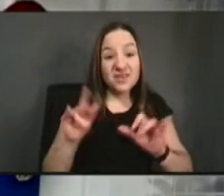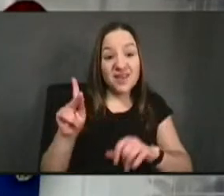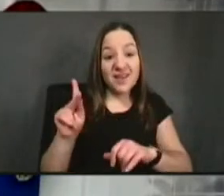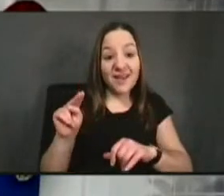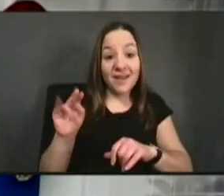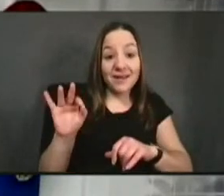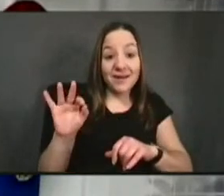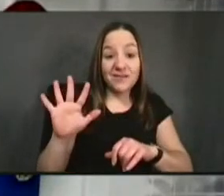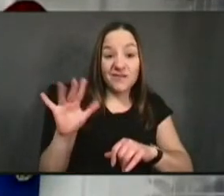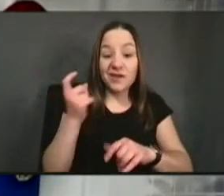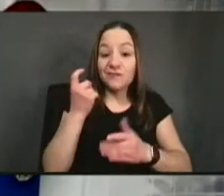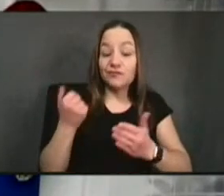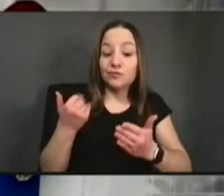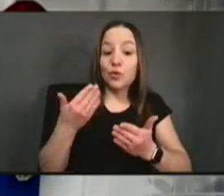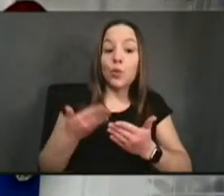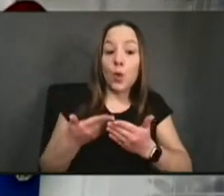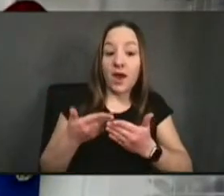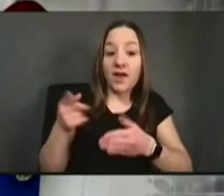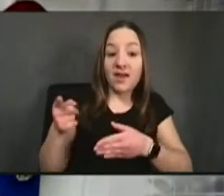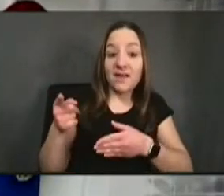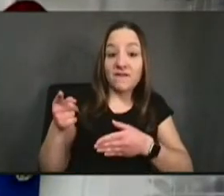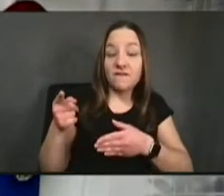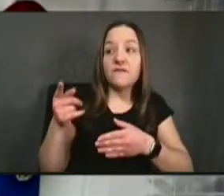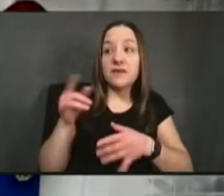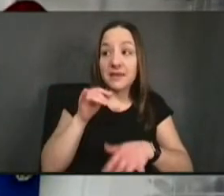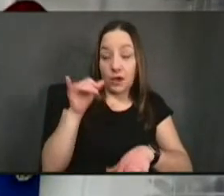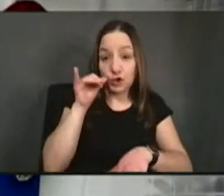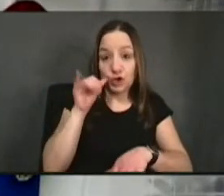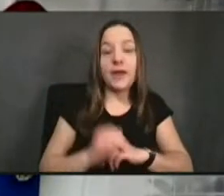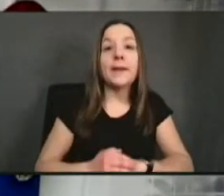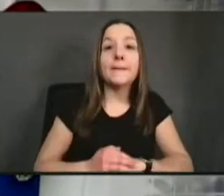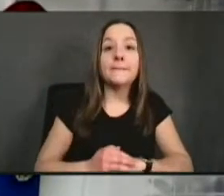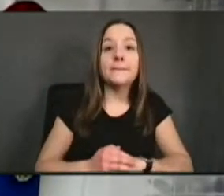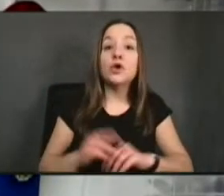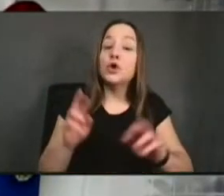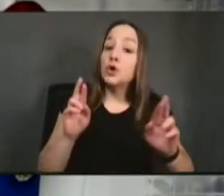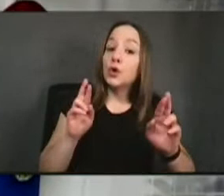The small sized kn 95 masks.